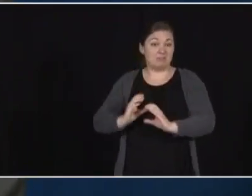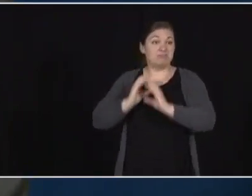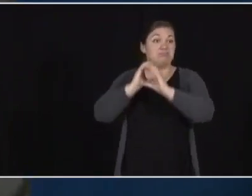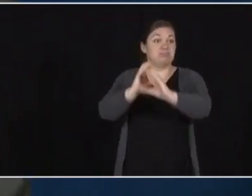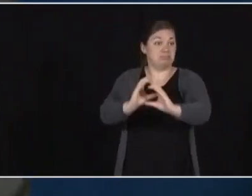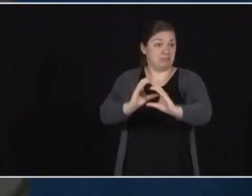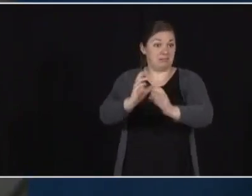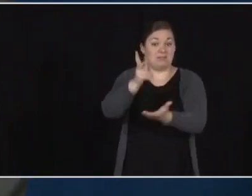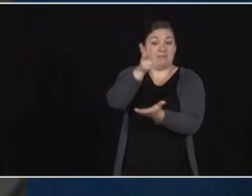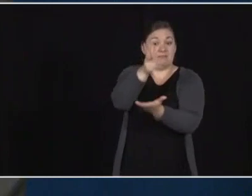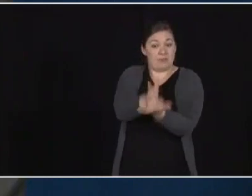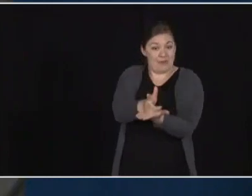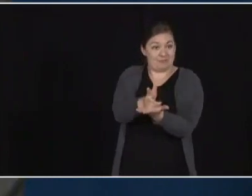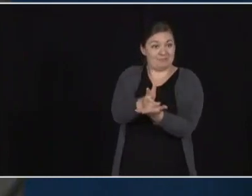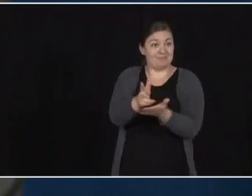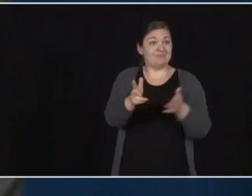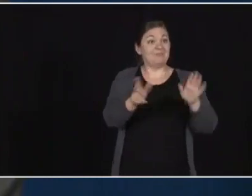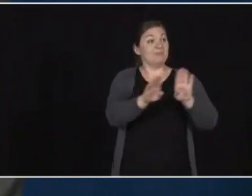our community and having a structured approach.